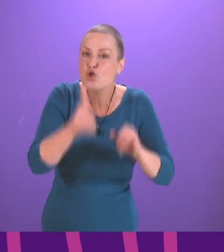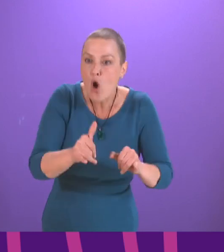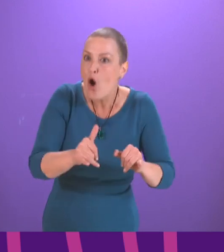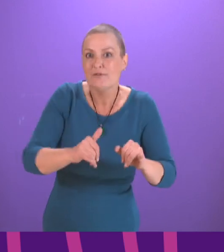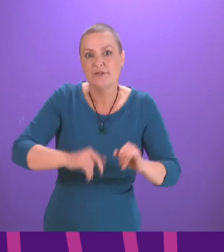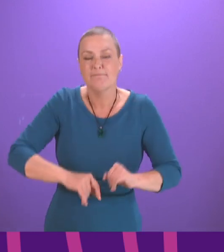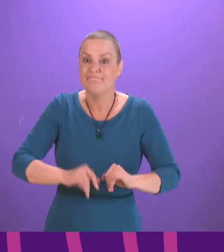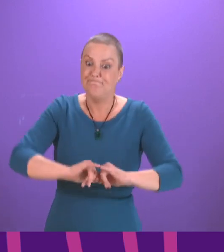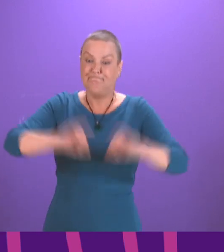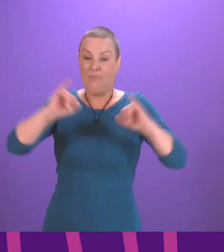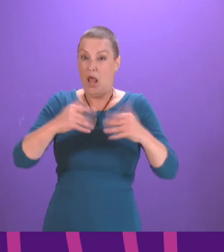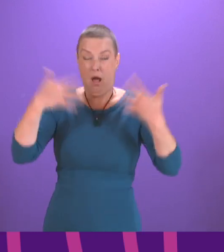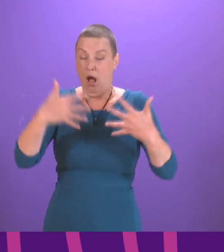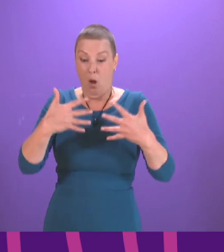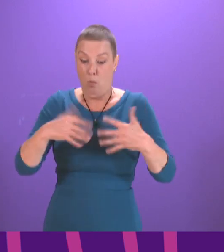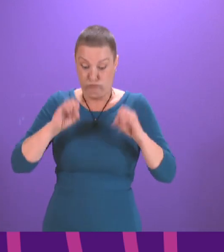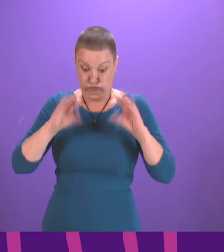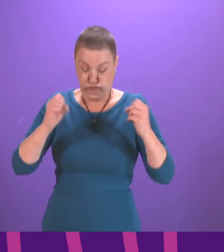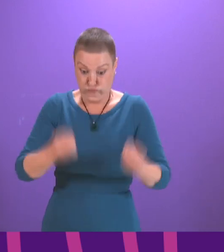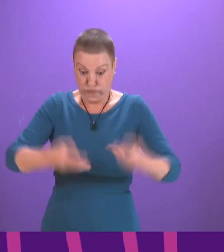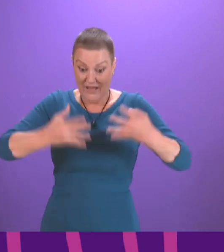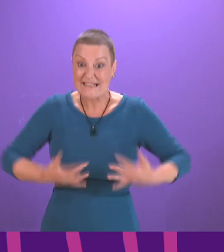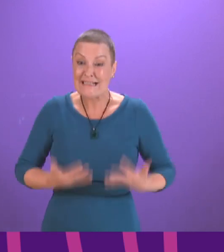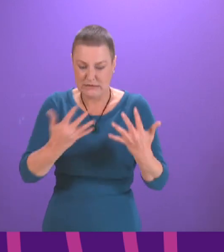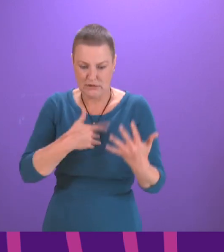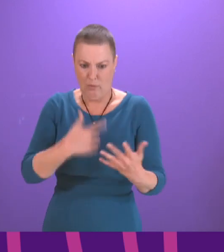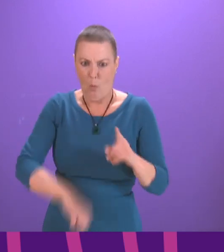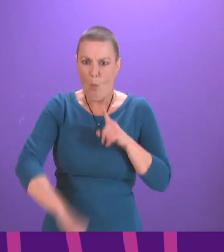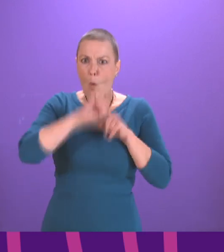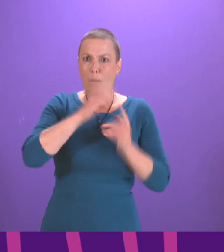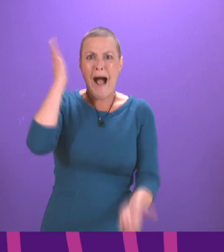The point that I laboured to make yesterday—and will always make—is that there were serious